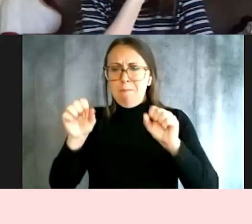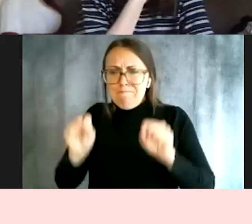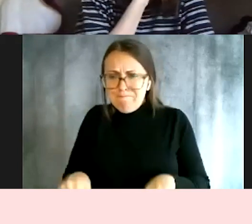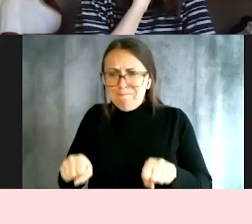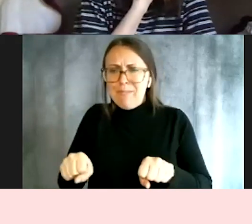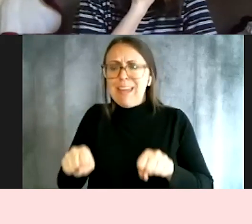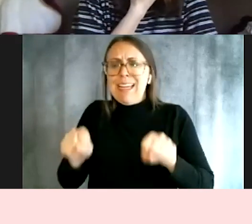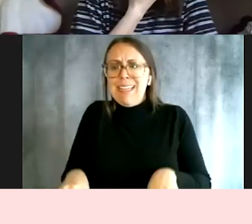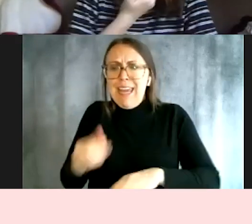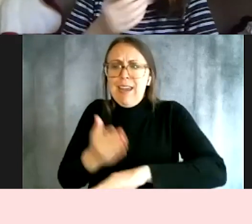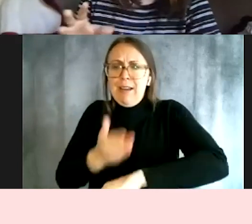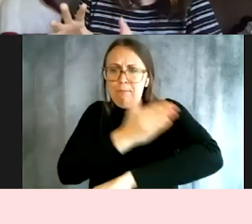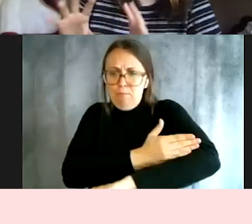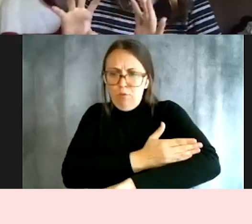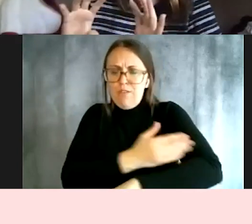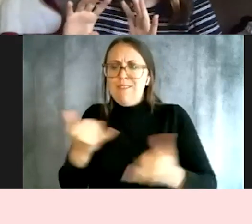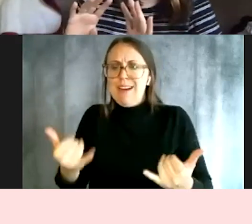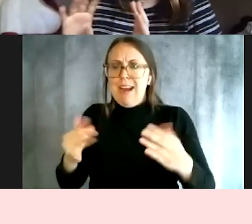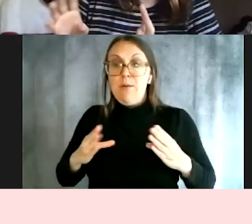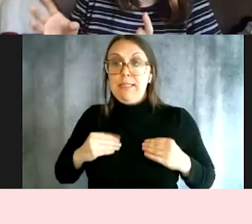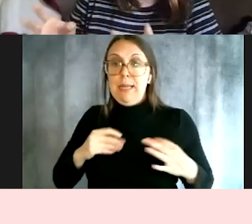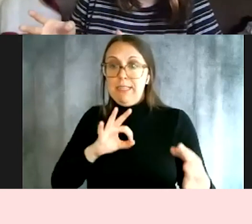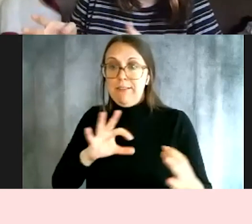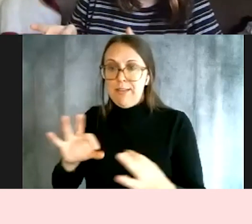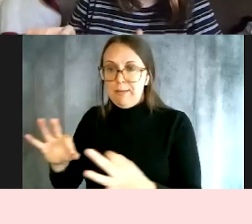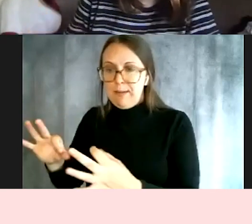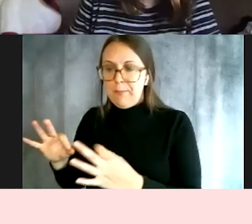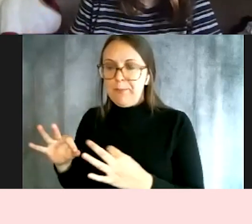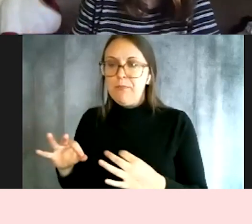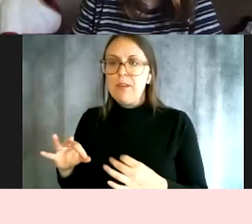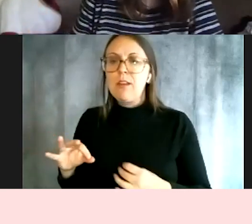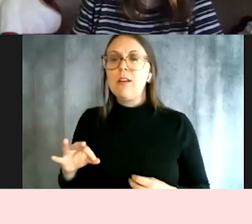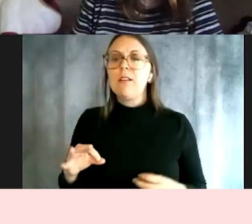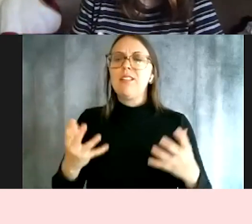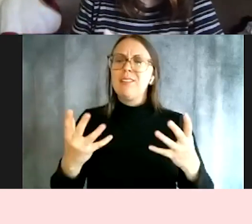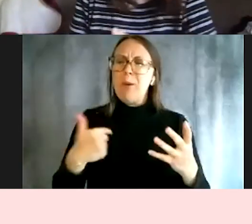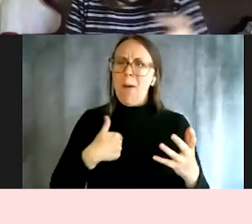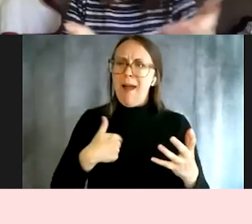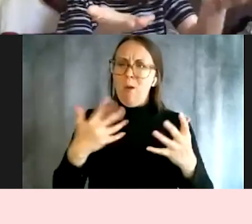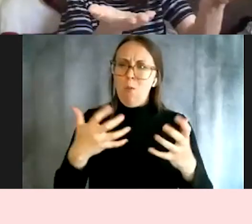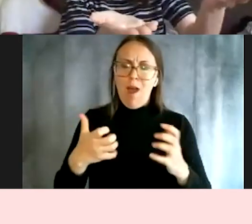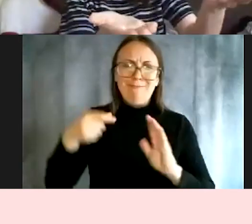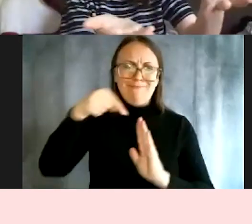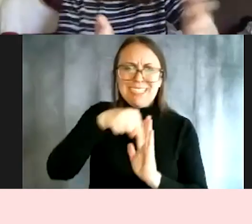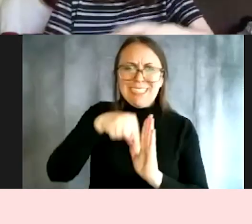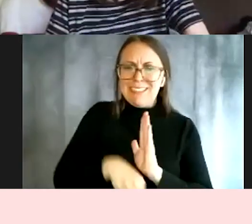what I like to do to try to include a little bit more thorough usability is heuristic analysis